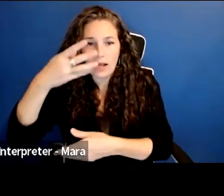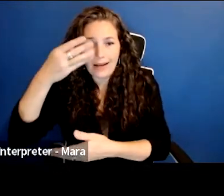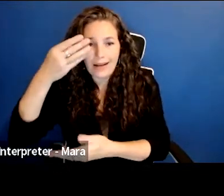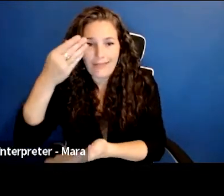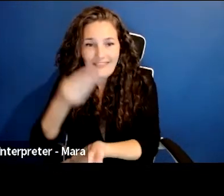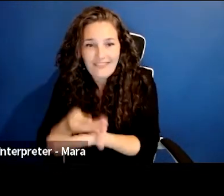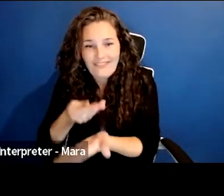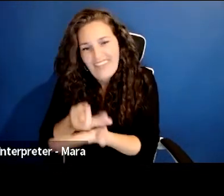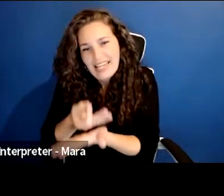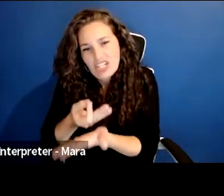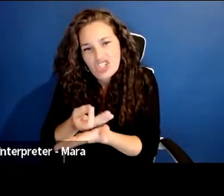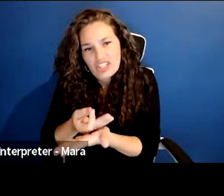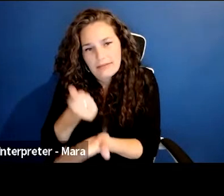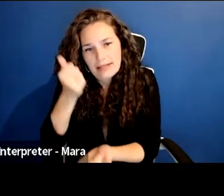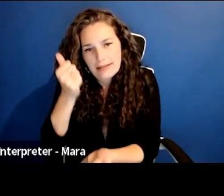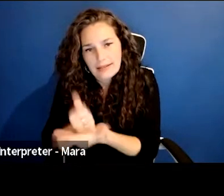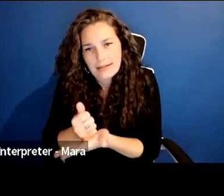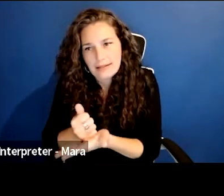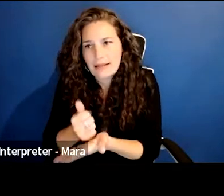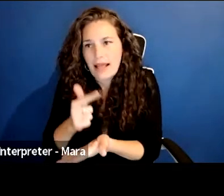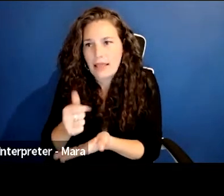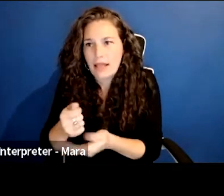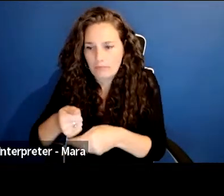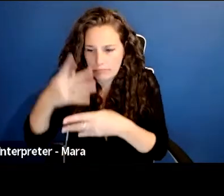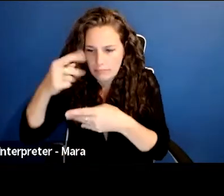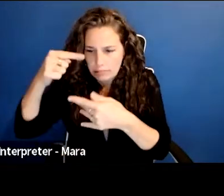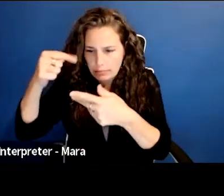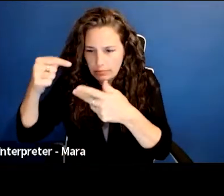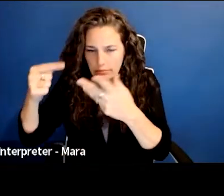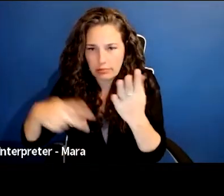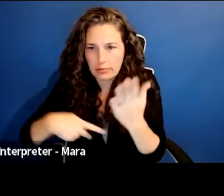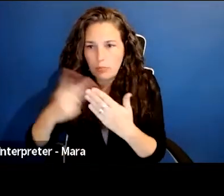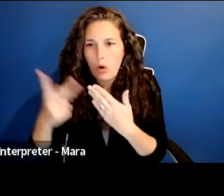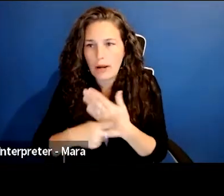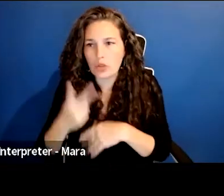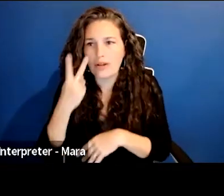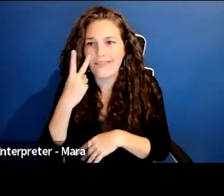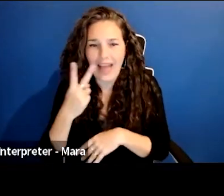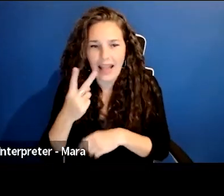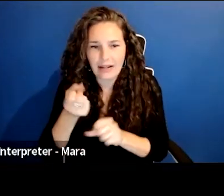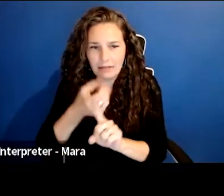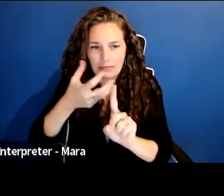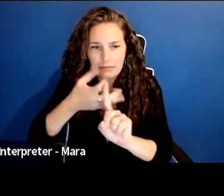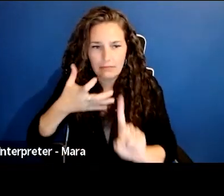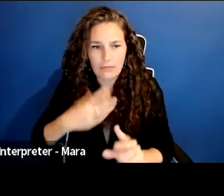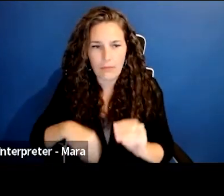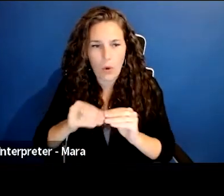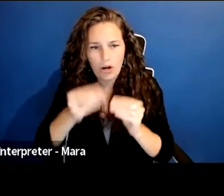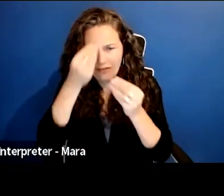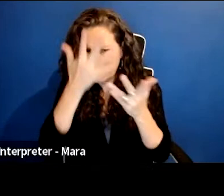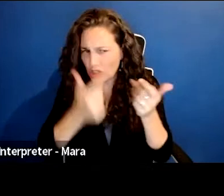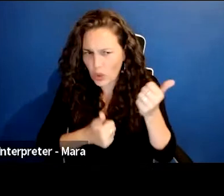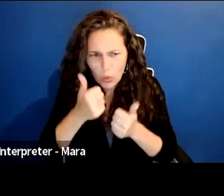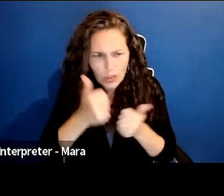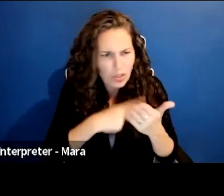and each one of these are defined. So you'll get more information about what the program covers,